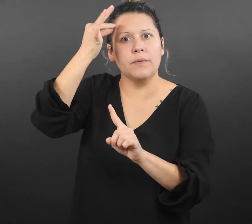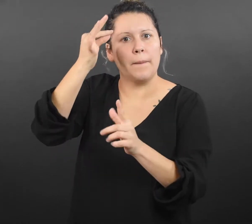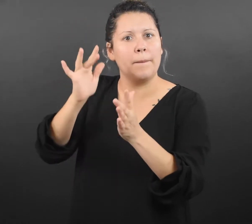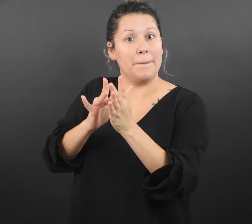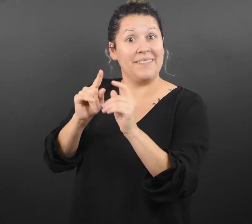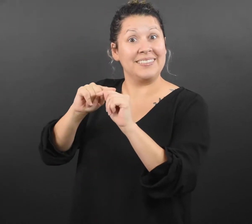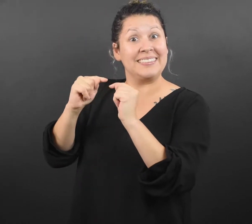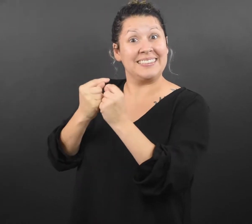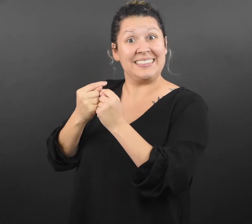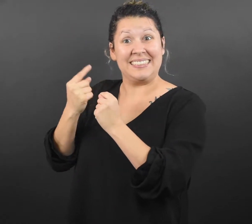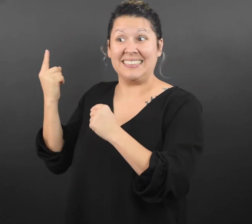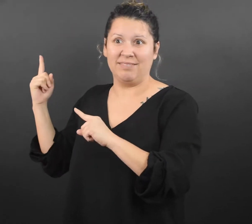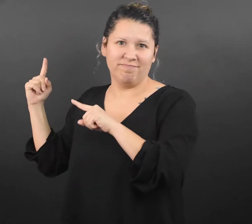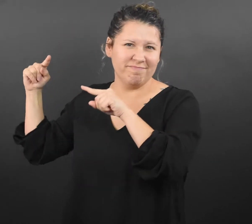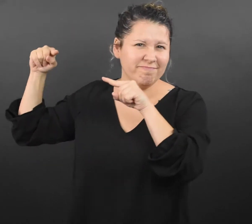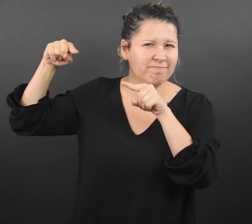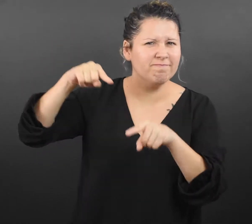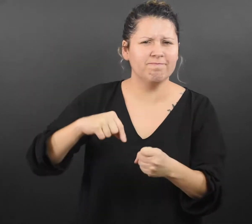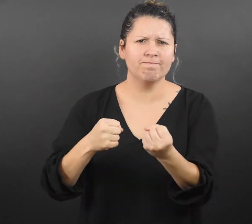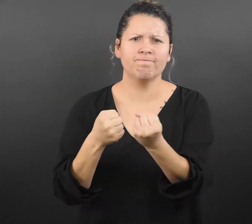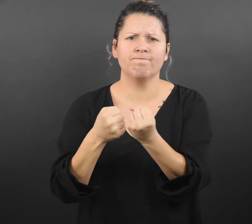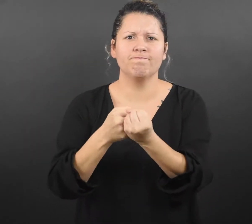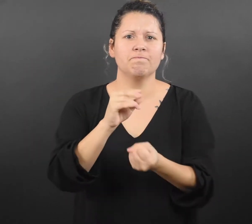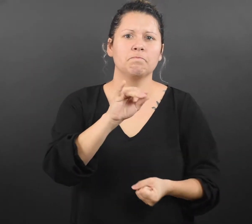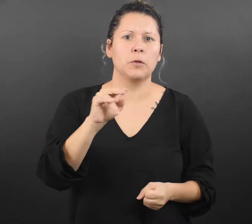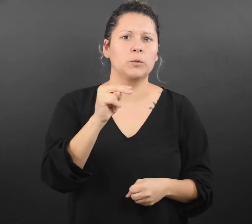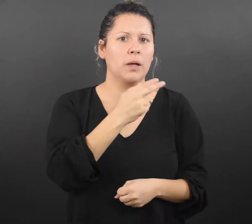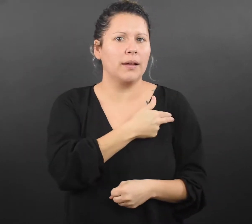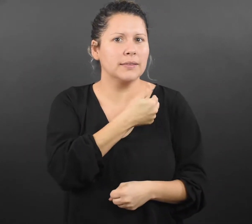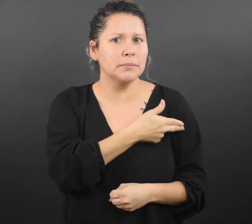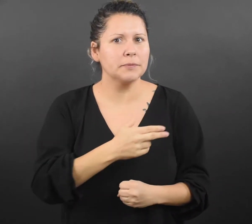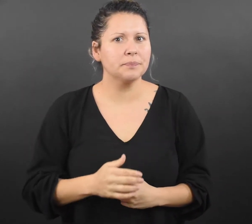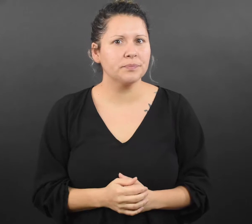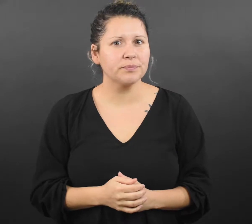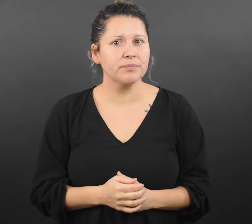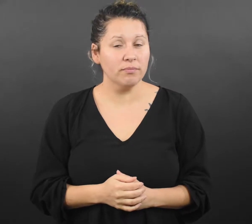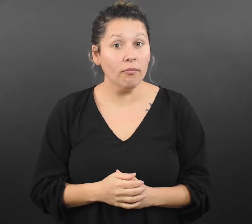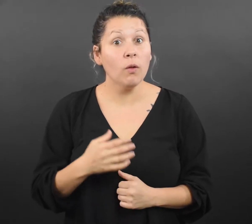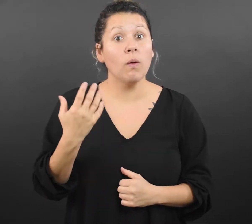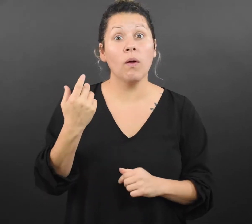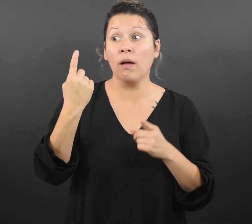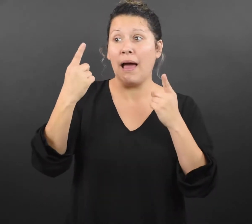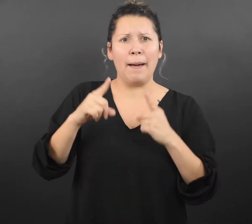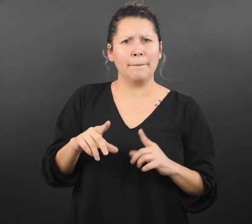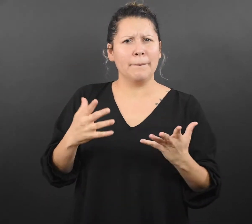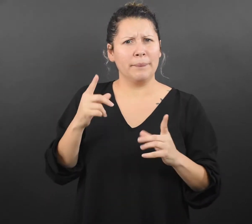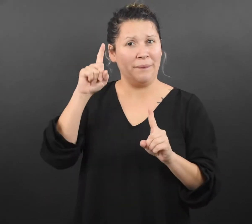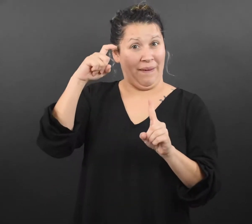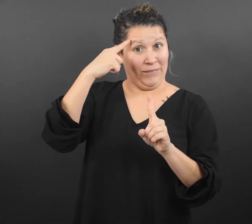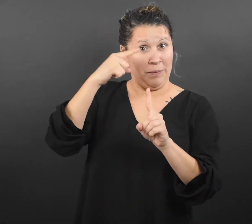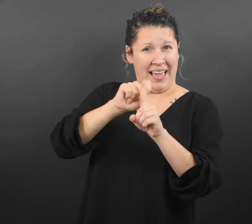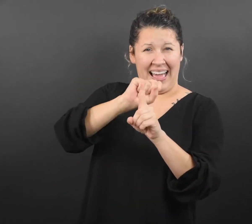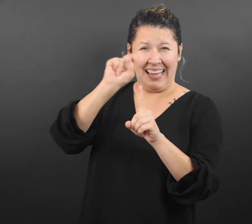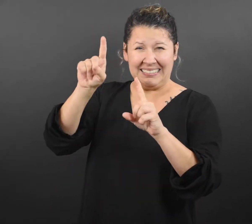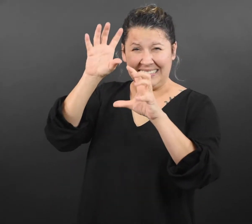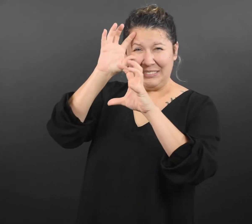to support Minnesota hospitals. The announcement comes after the Governor asked President